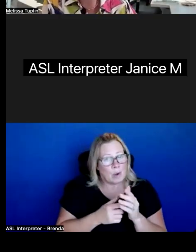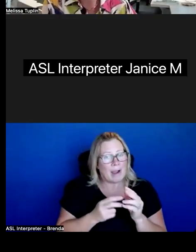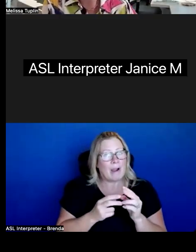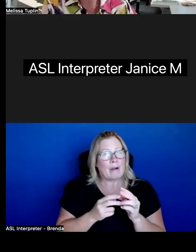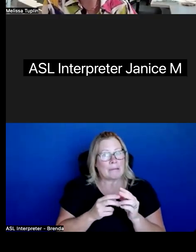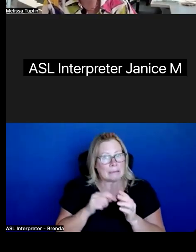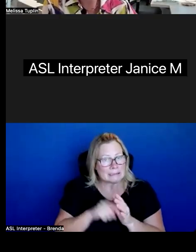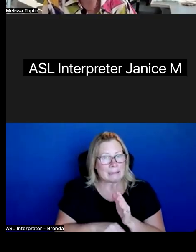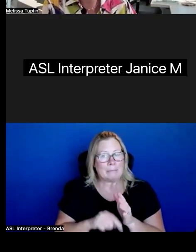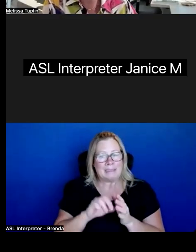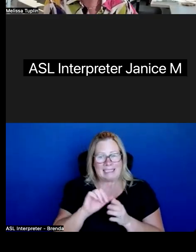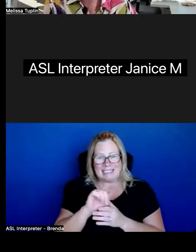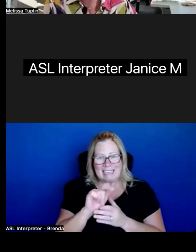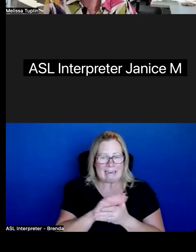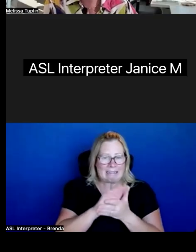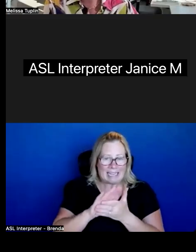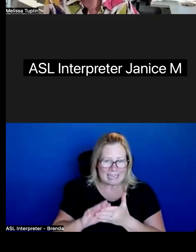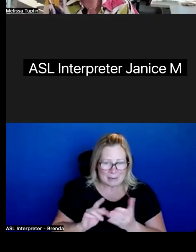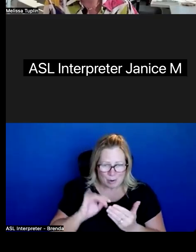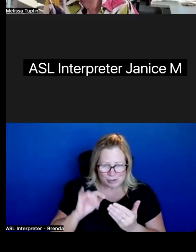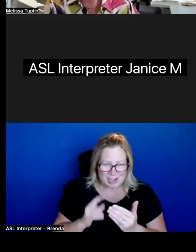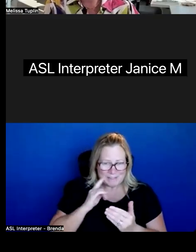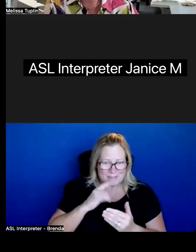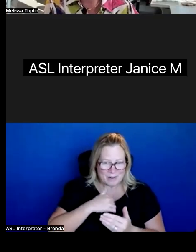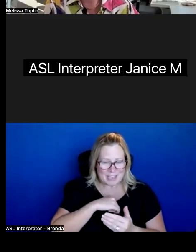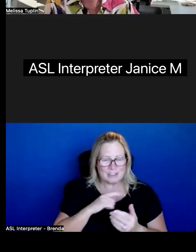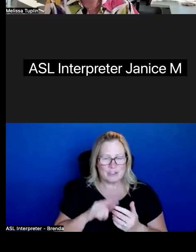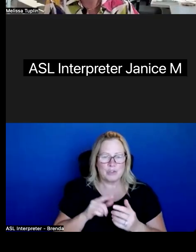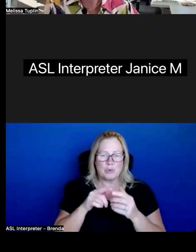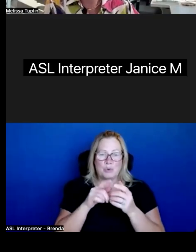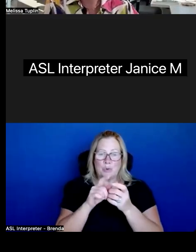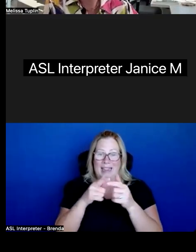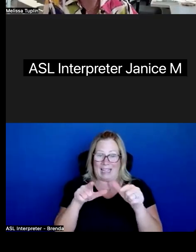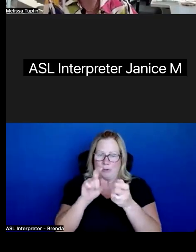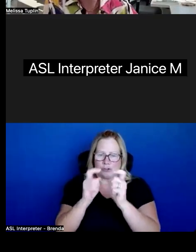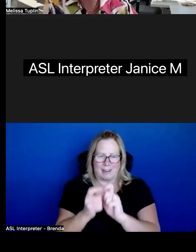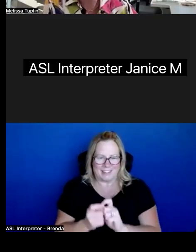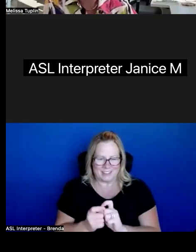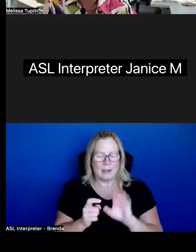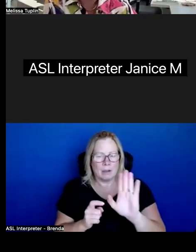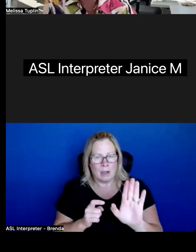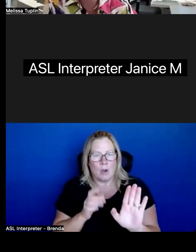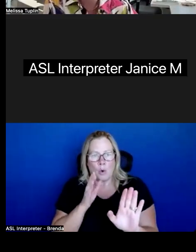data cleaning project on our side to change that language. We are planning on doing that